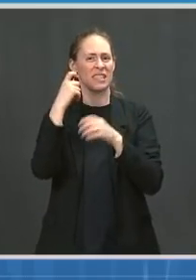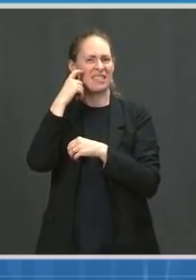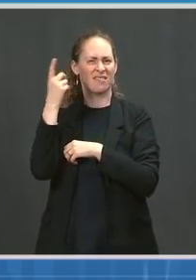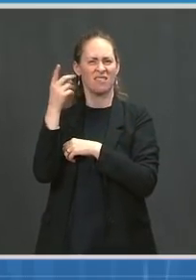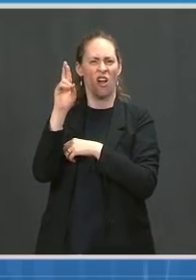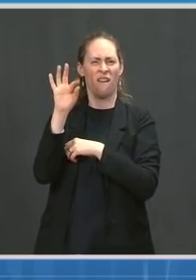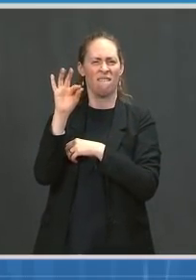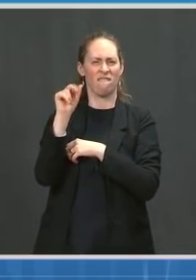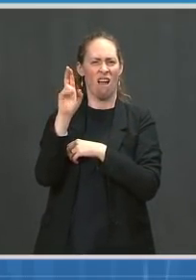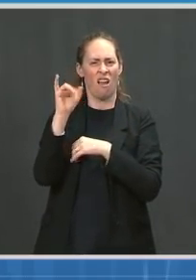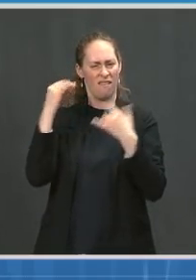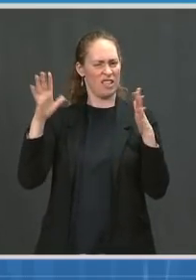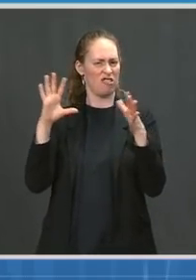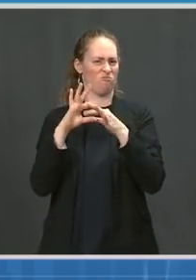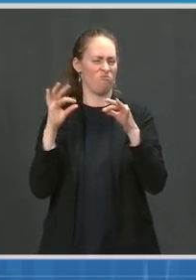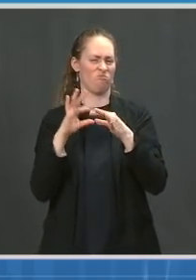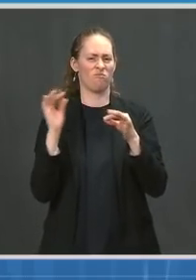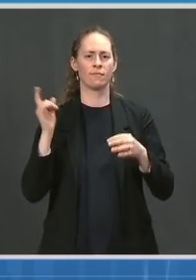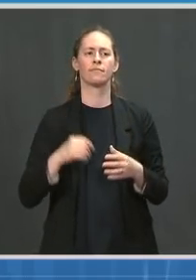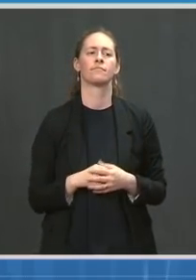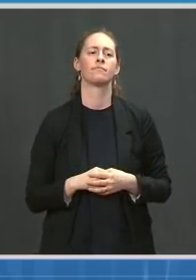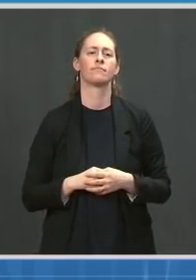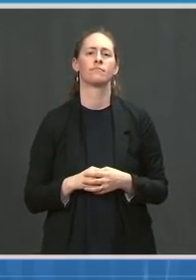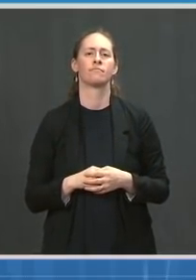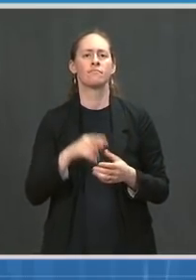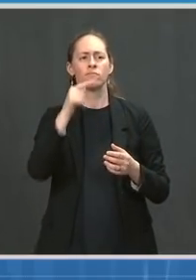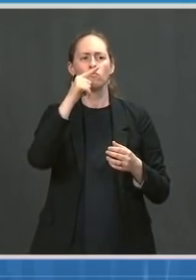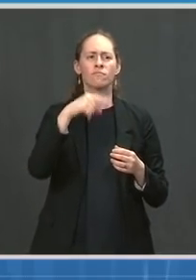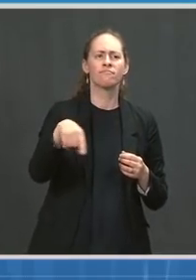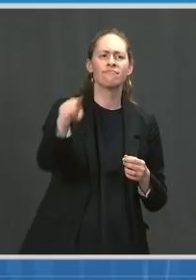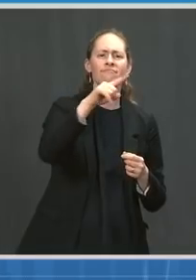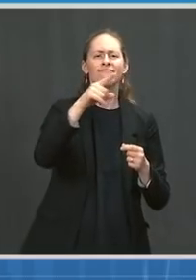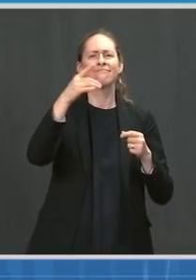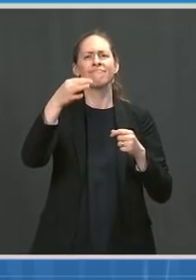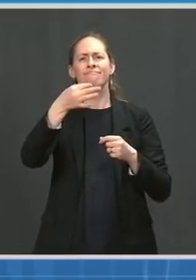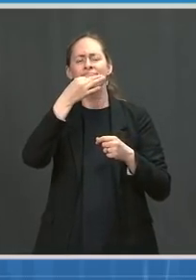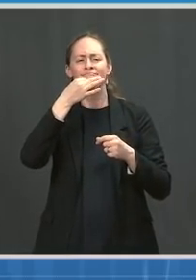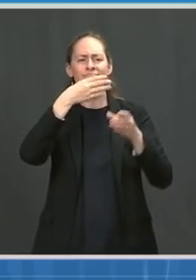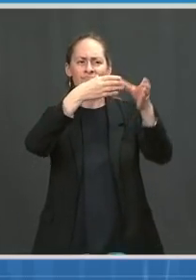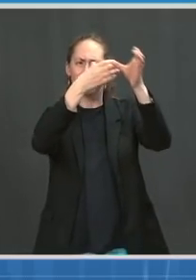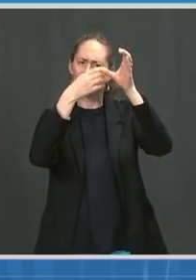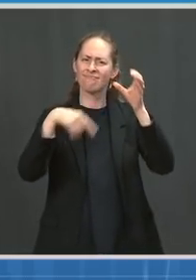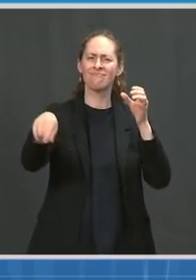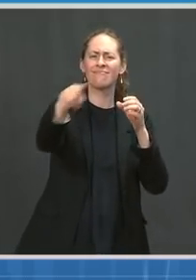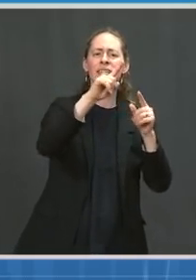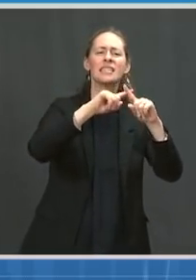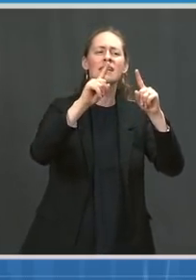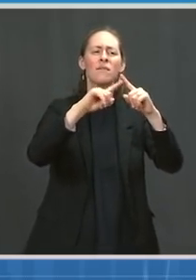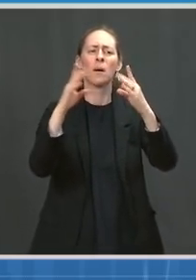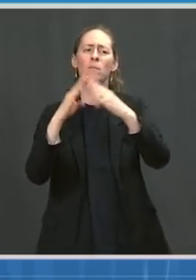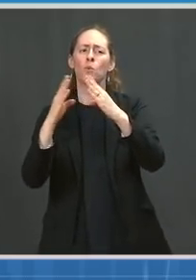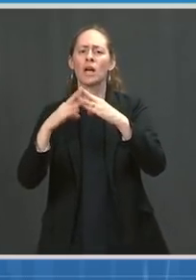that, you know, experts in the communities are -- appreciate how the FDA and CDC